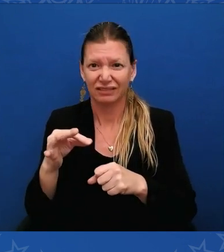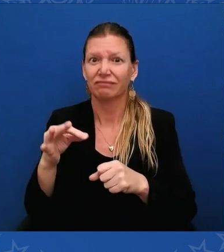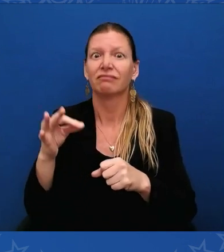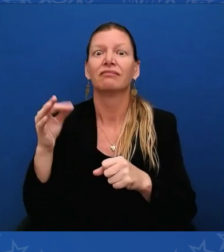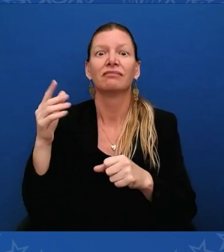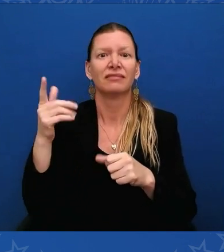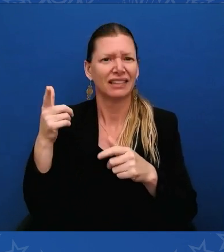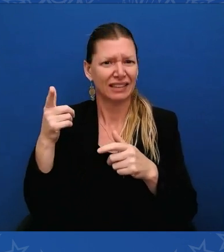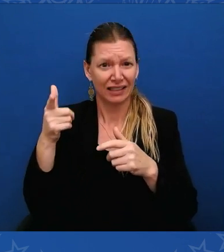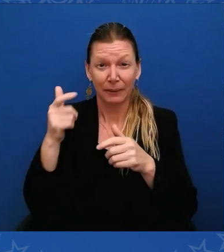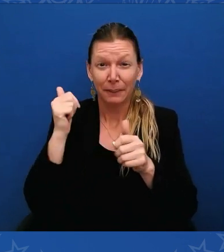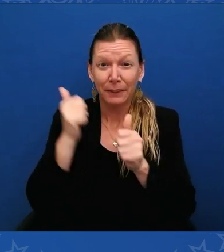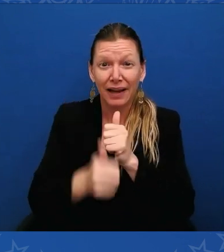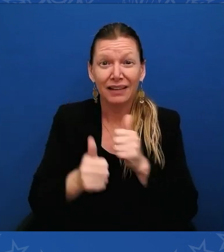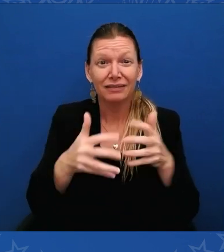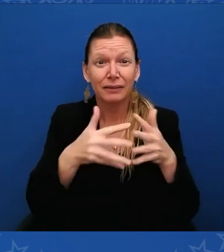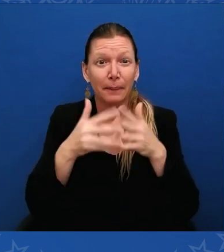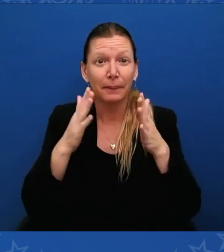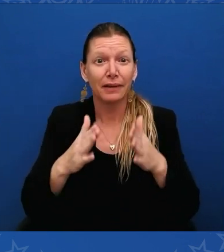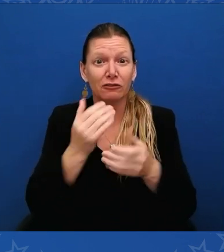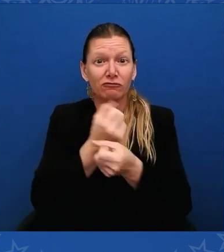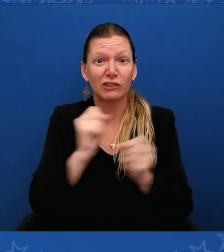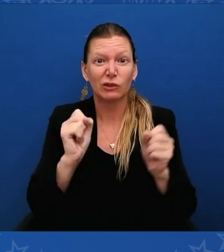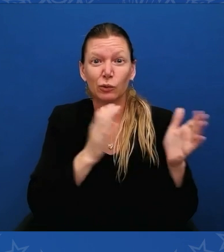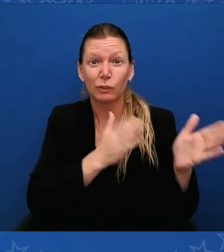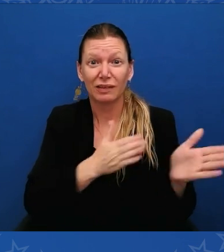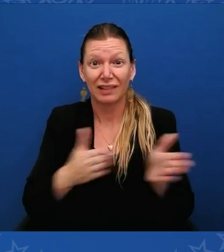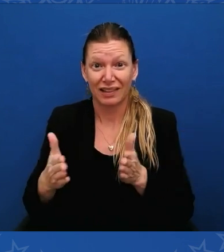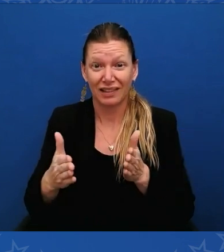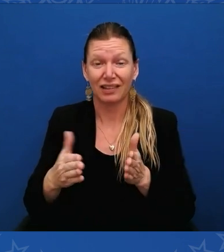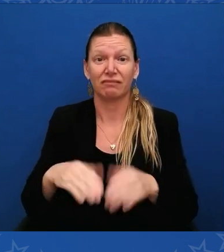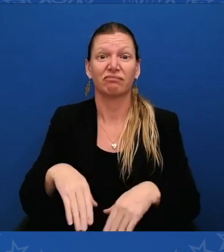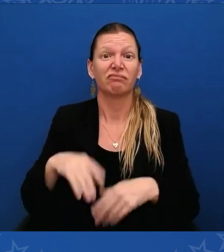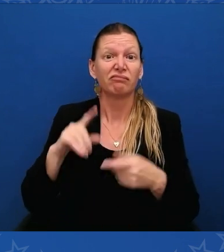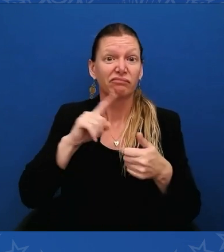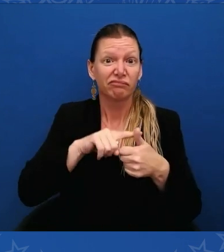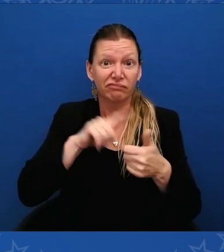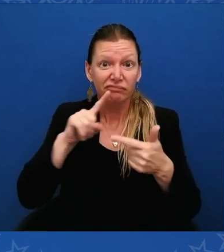the Inflation Reduction Act, the Chips and Science Act,